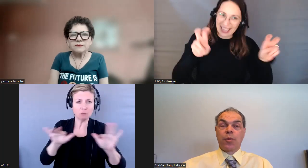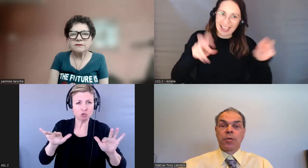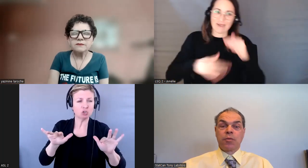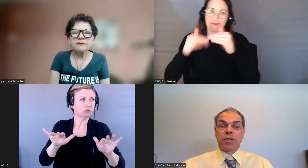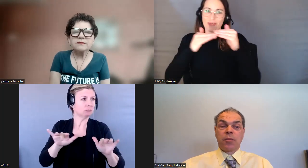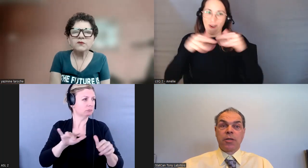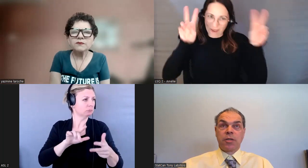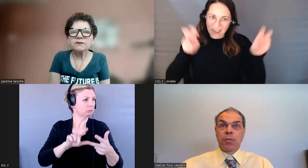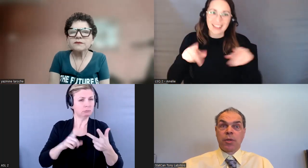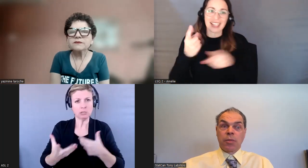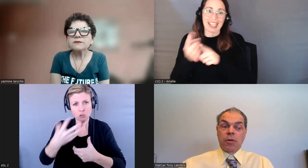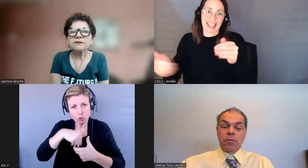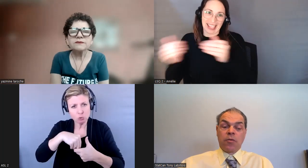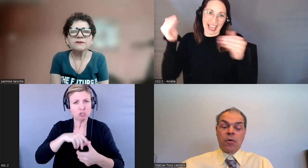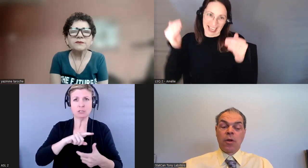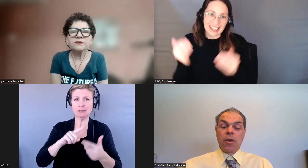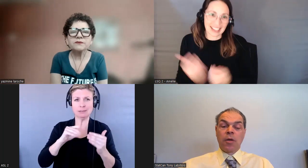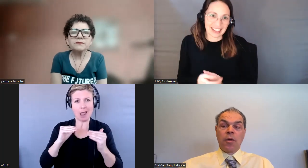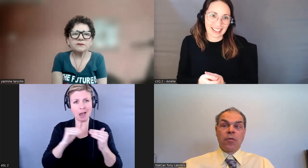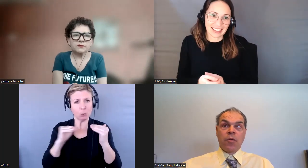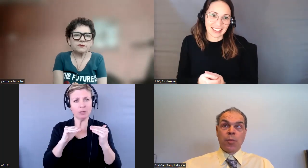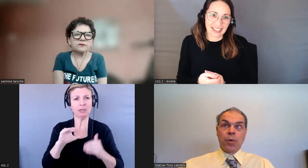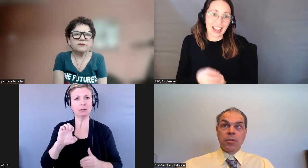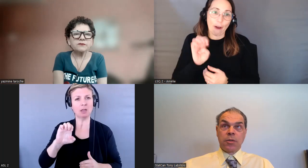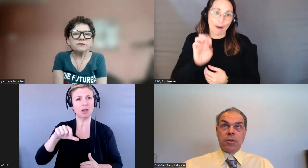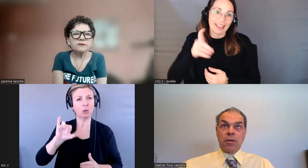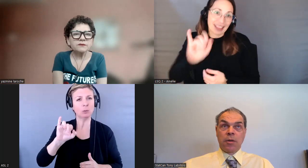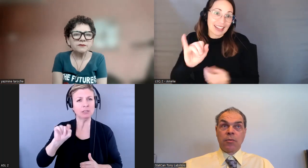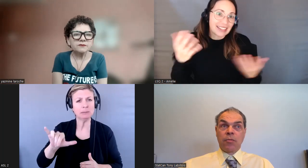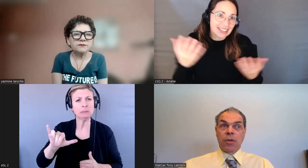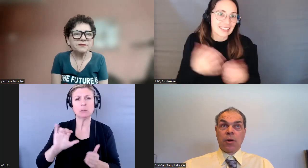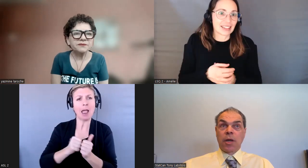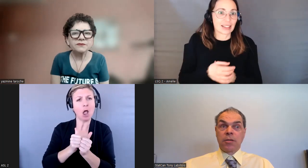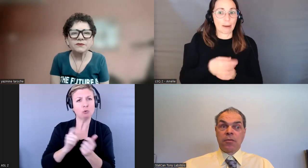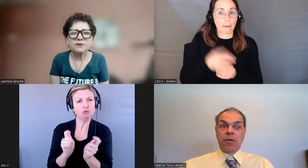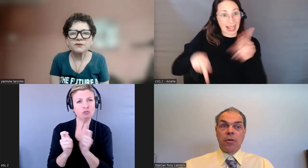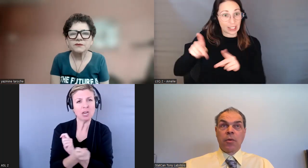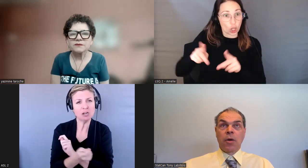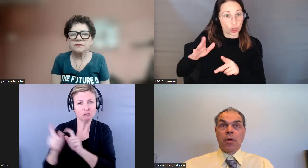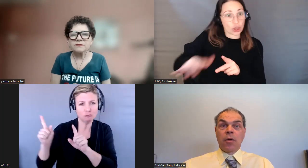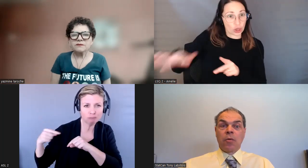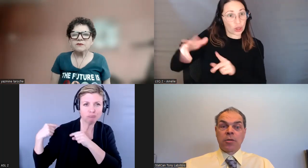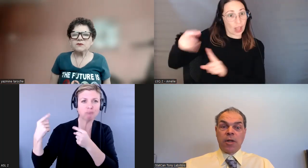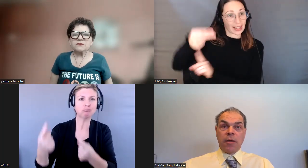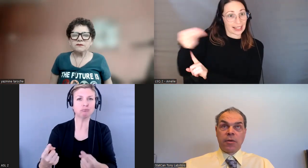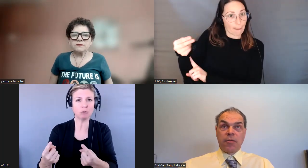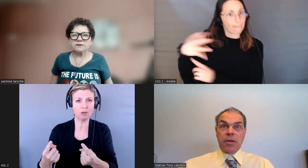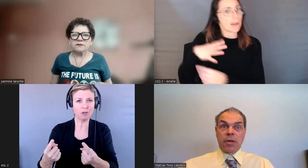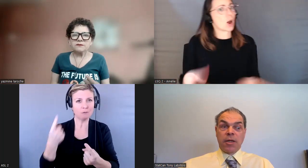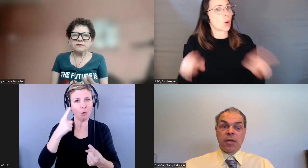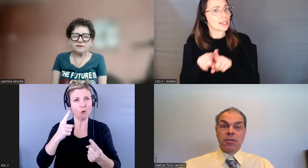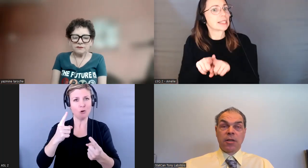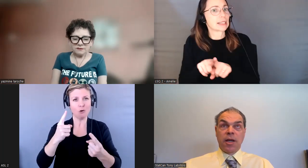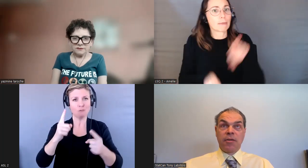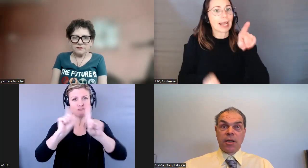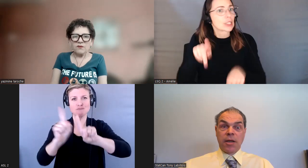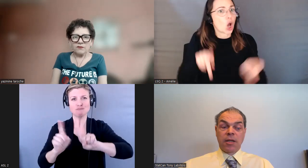persons with disabilities but but also for for persons uh with all kinds of uh walks